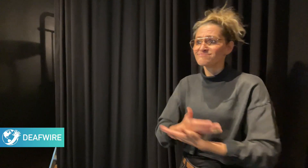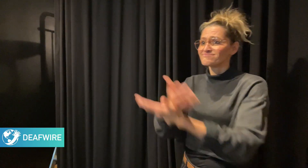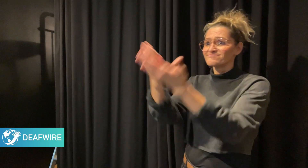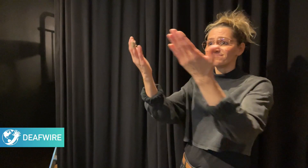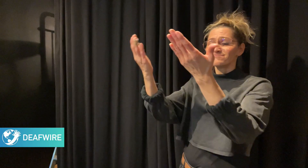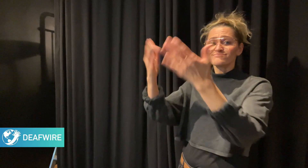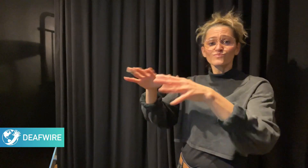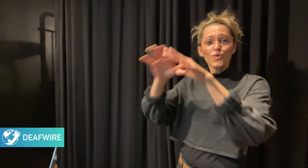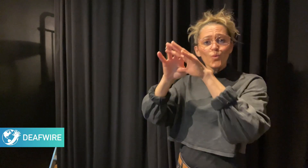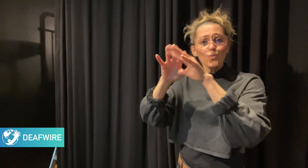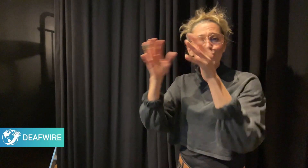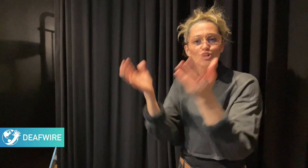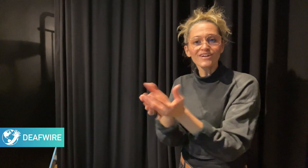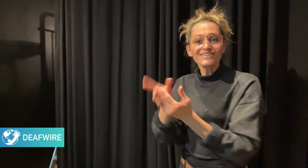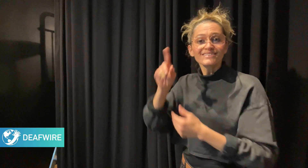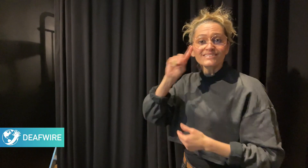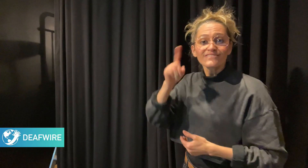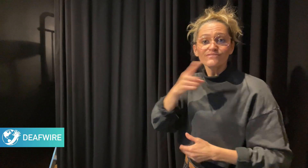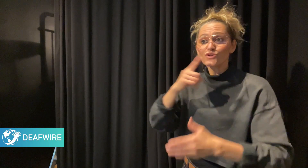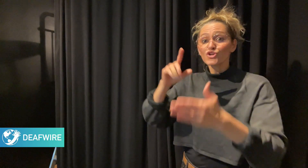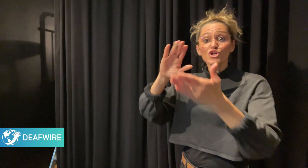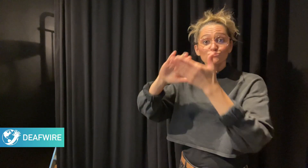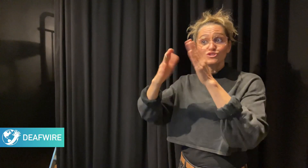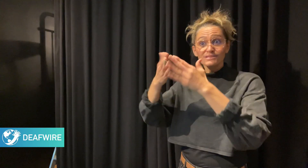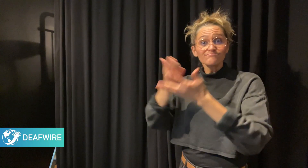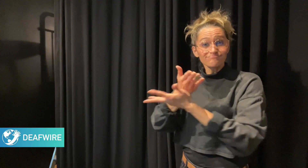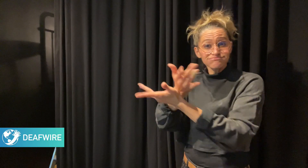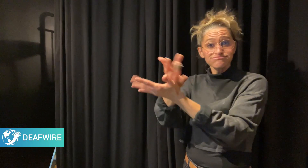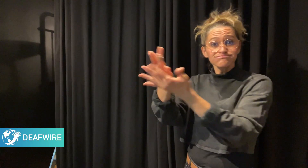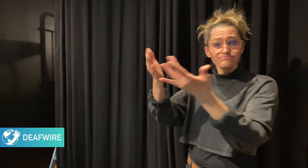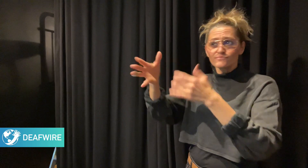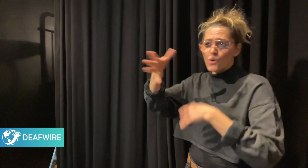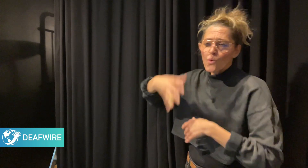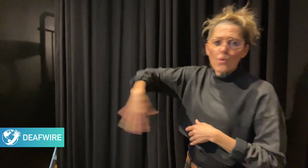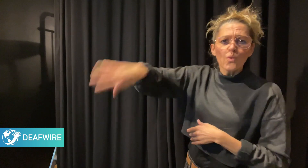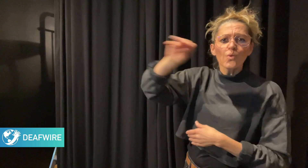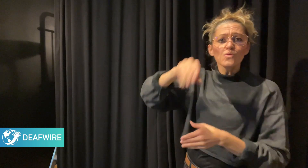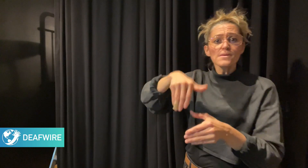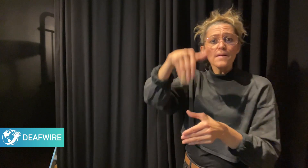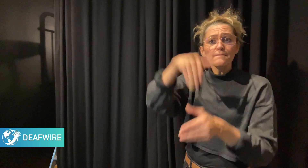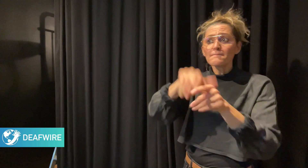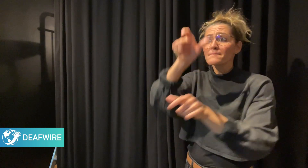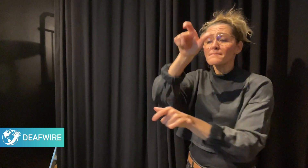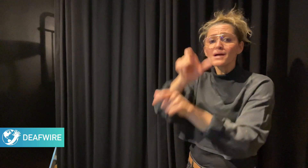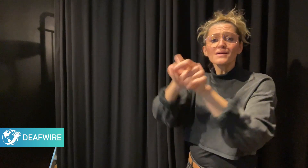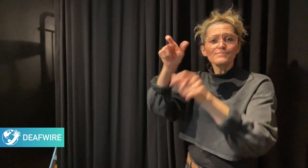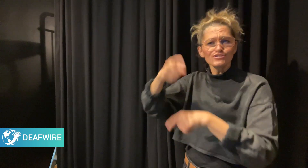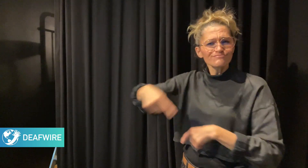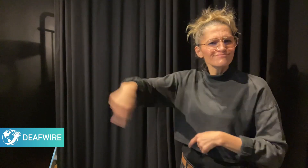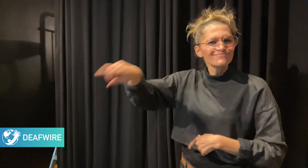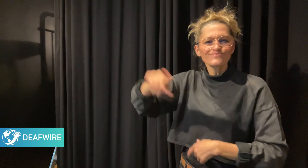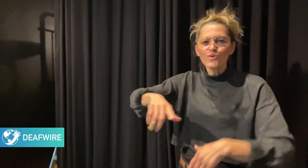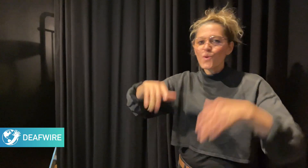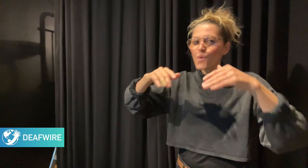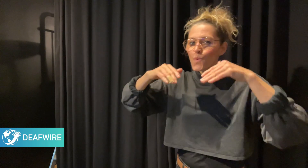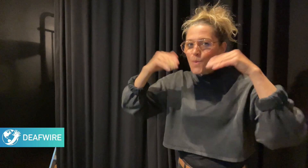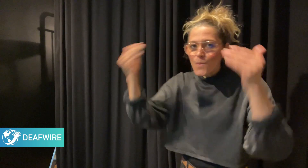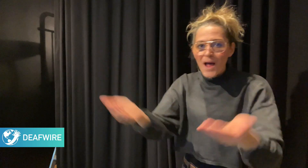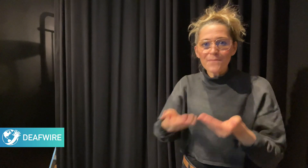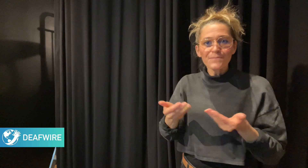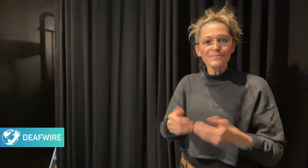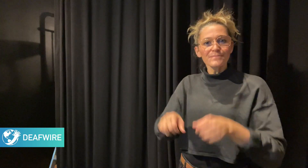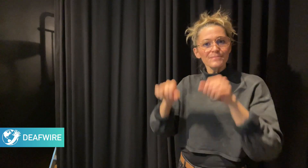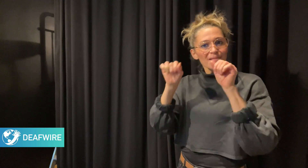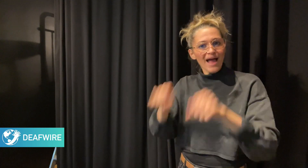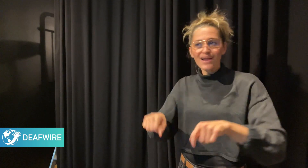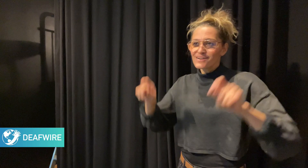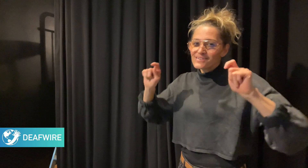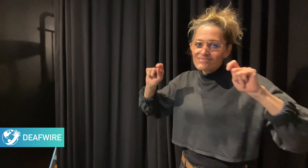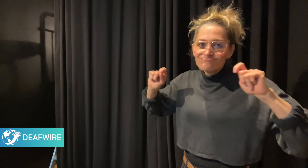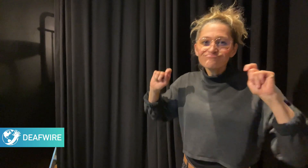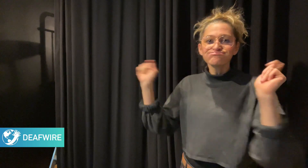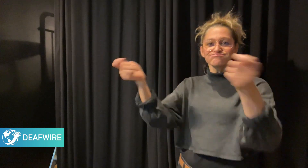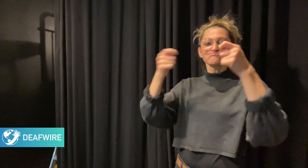All members of the global Deaf community are welcome to celebrate